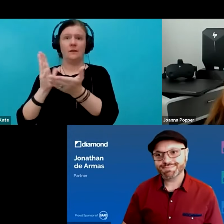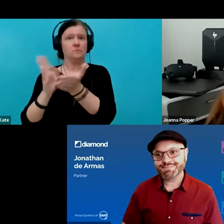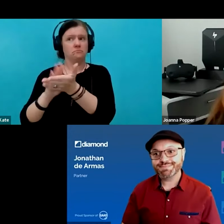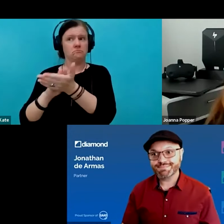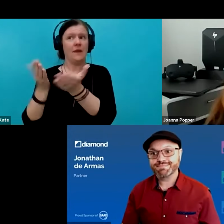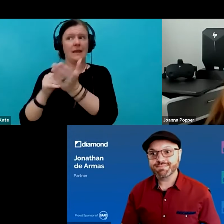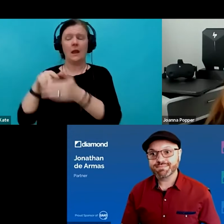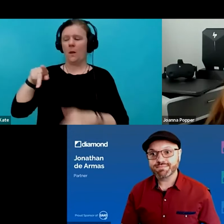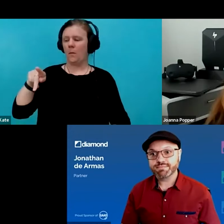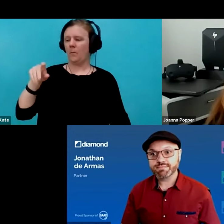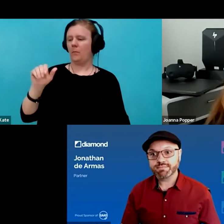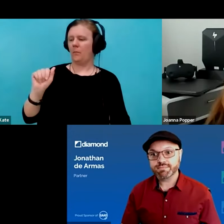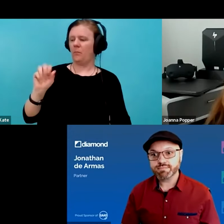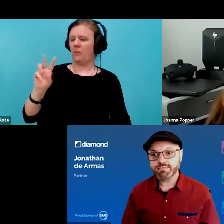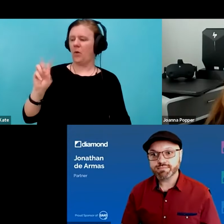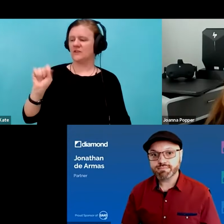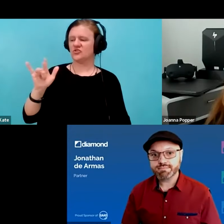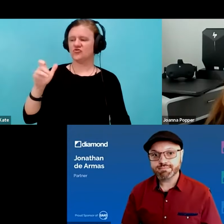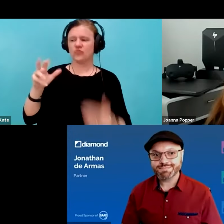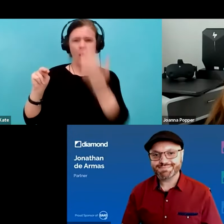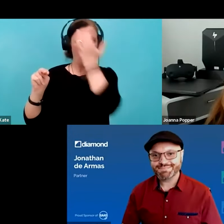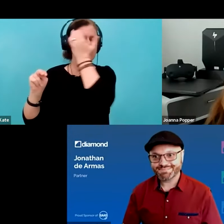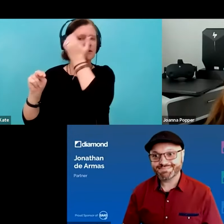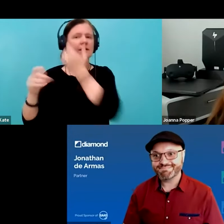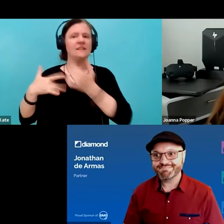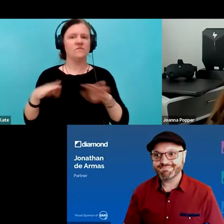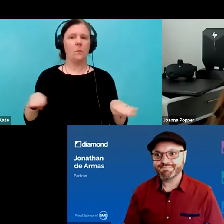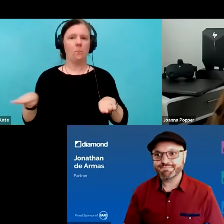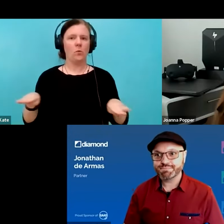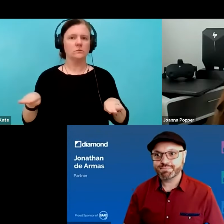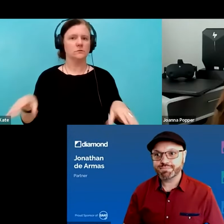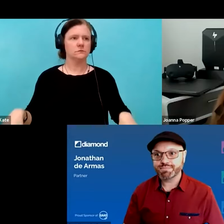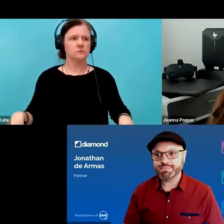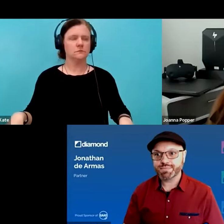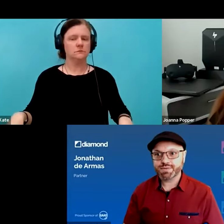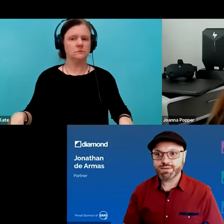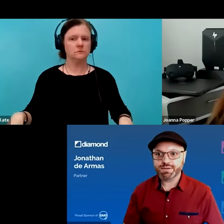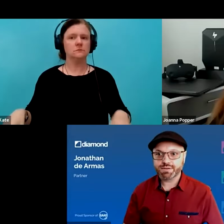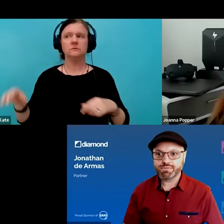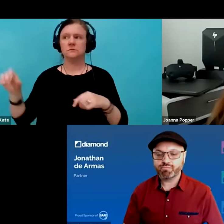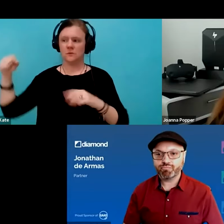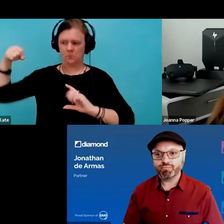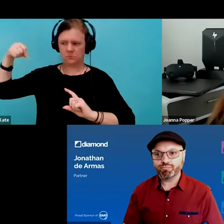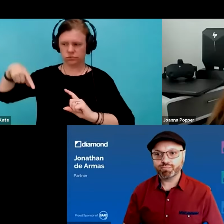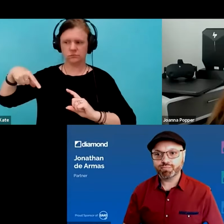Chadwick Turner: We had these chairs that you sit in that mimic motion, but a transfer to that chair might not be possible for everybody.